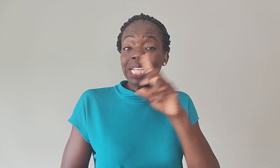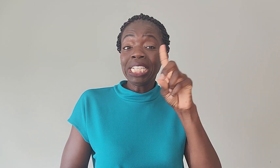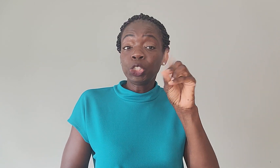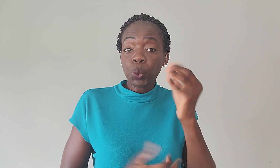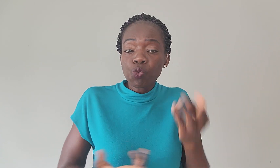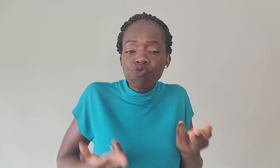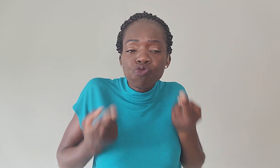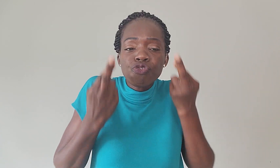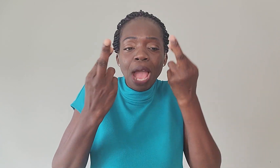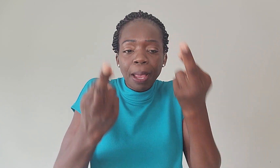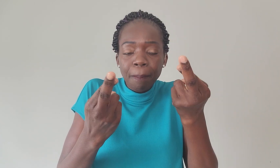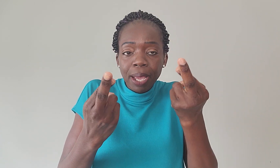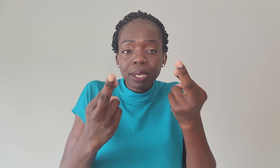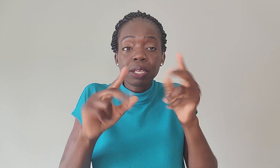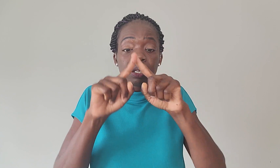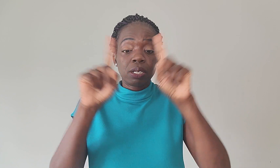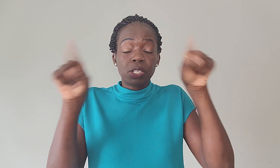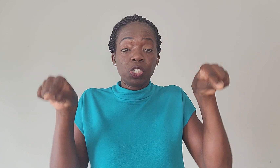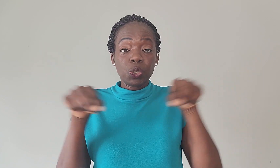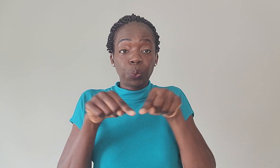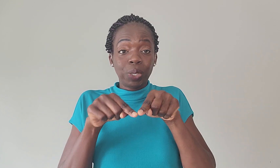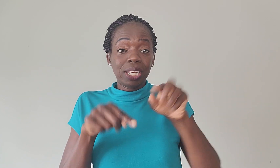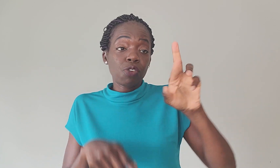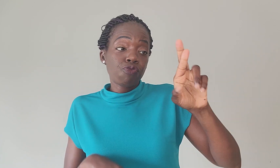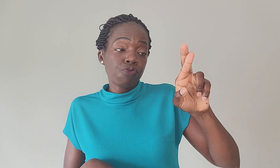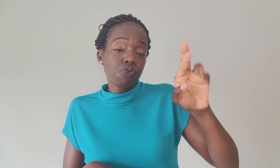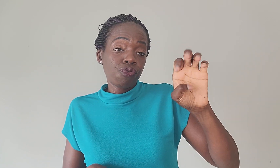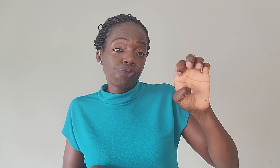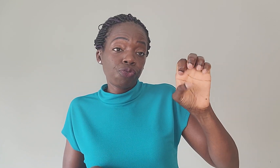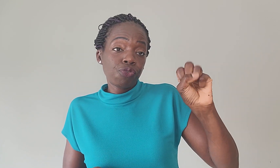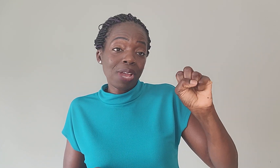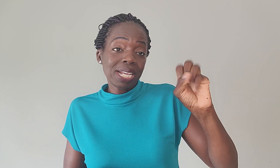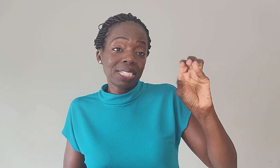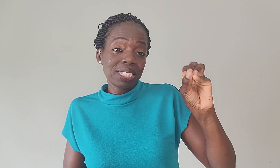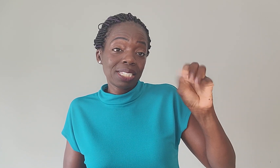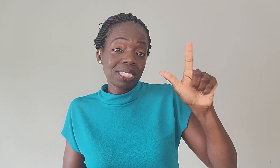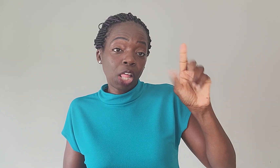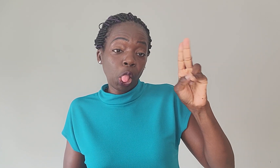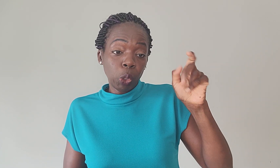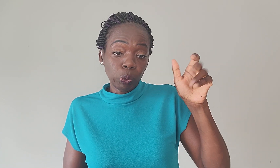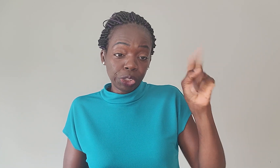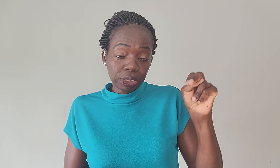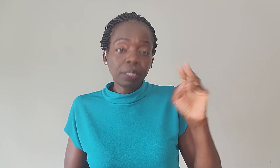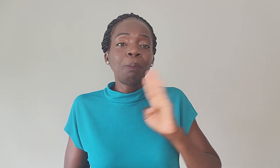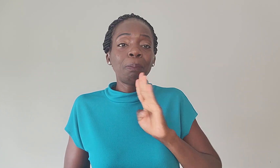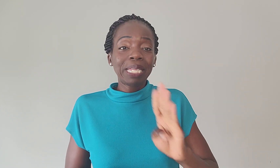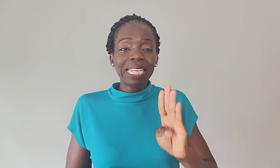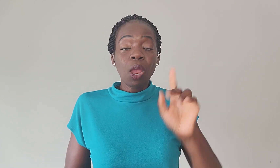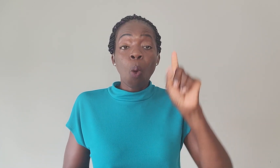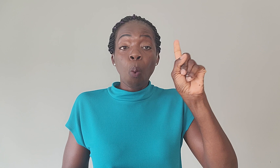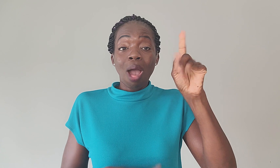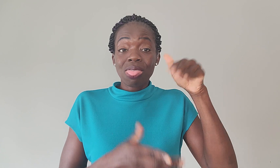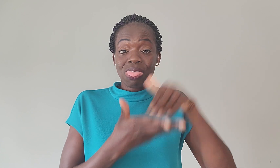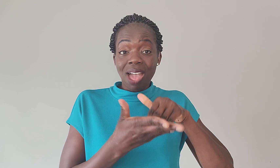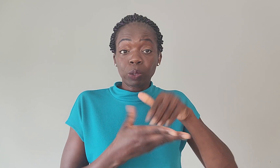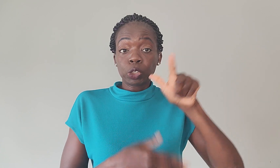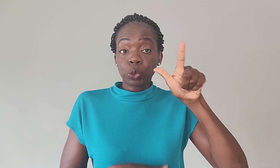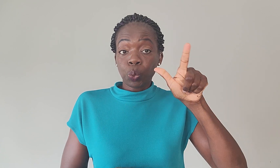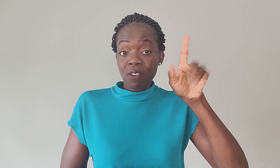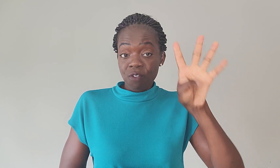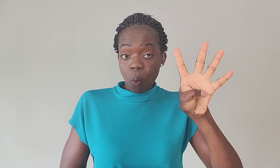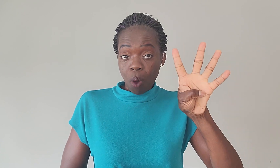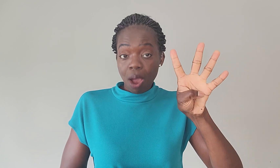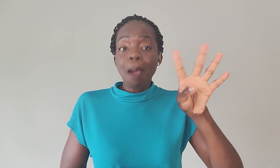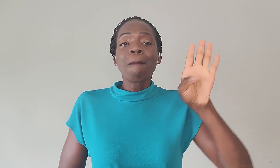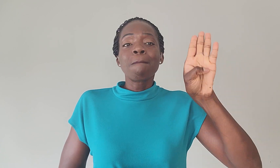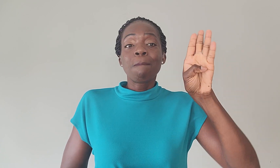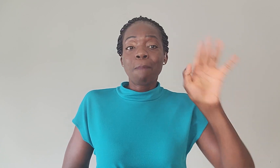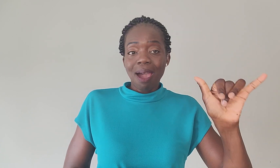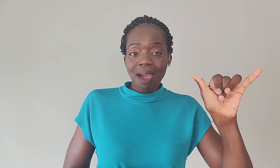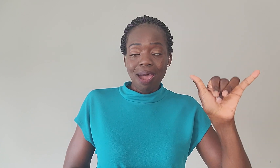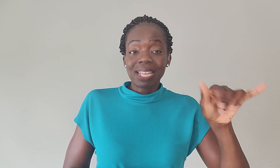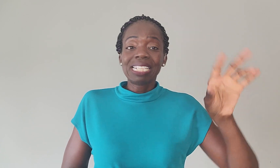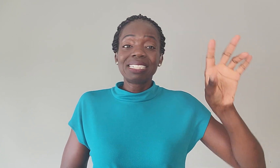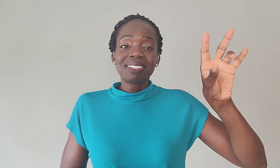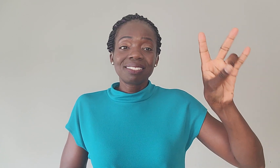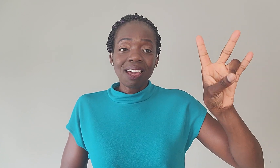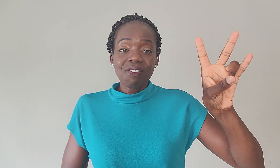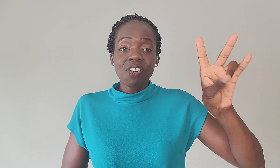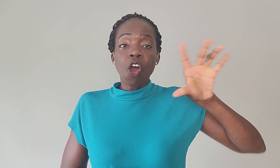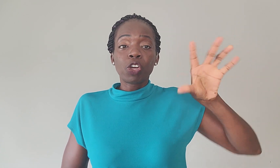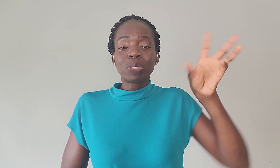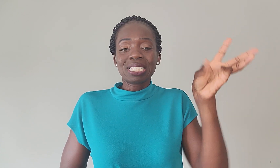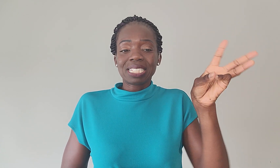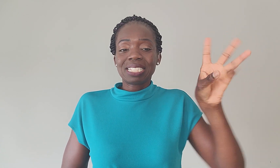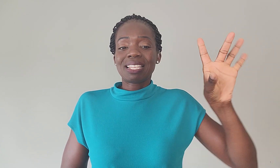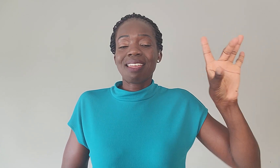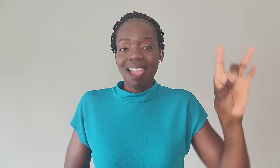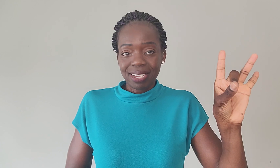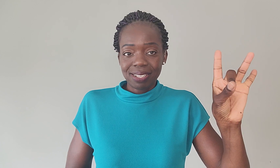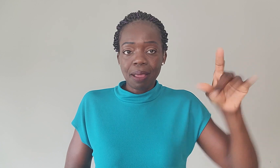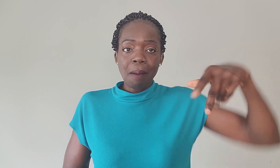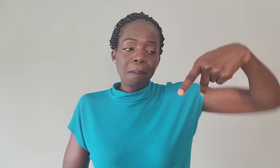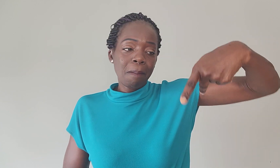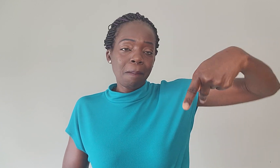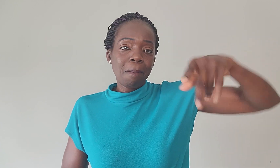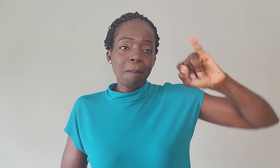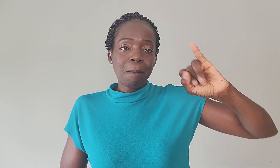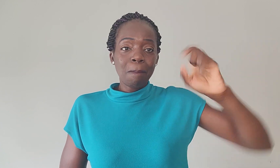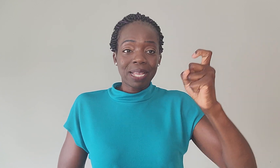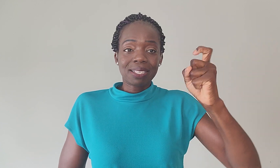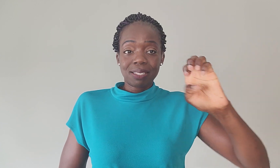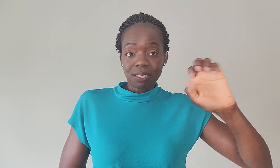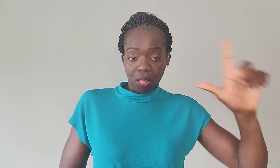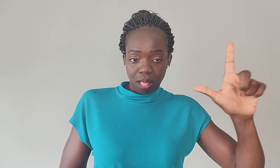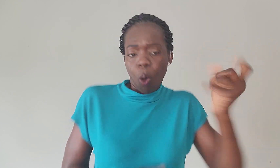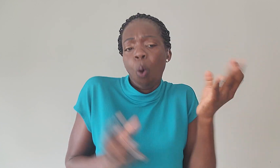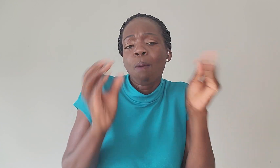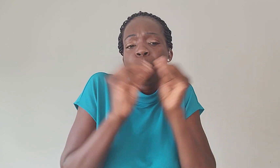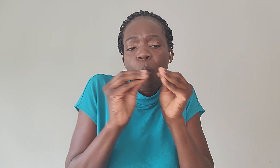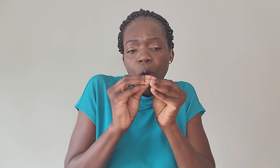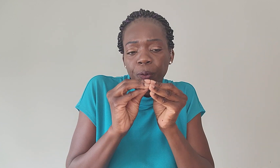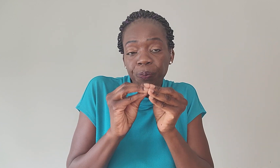We do recommend that the screen resolution be 1024 x 768 pixels or higher